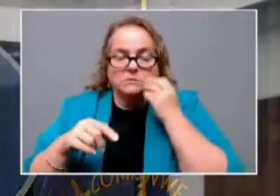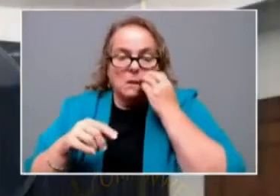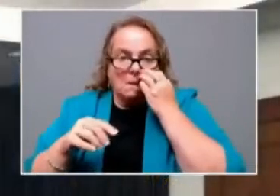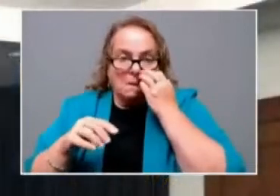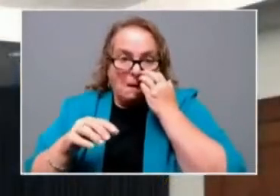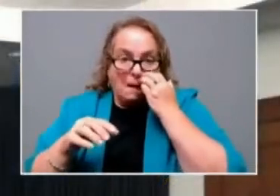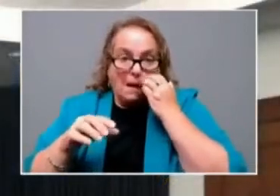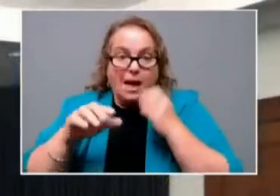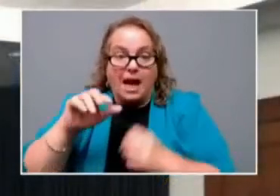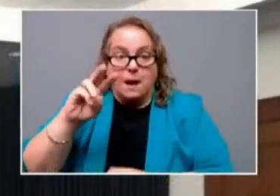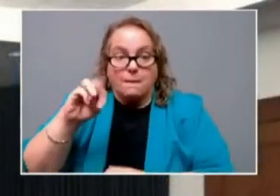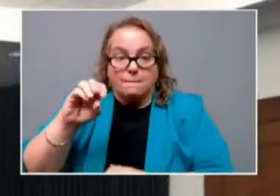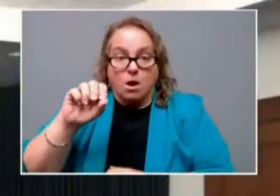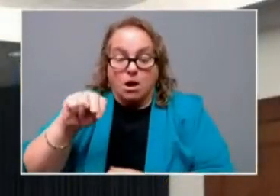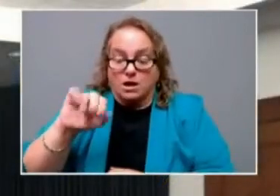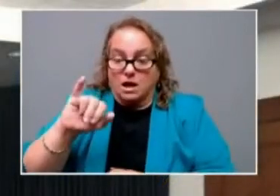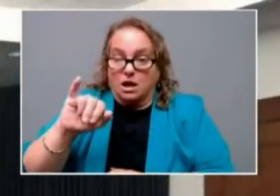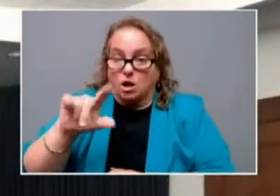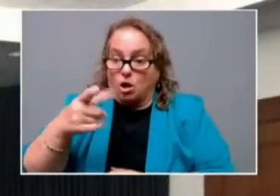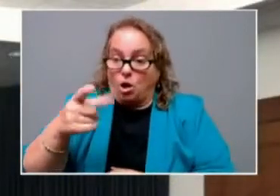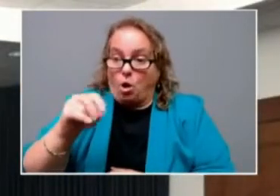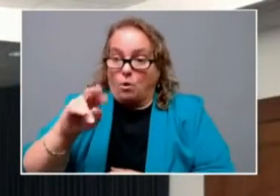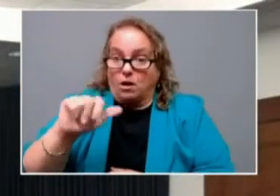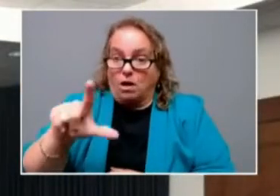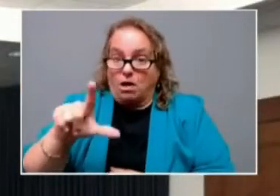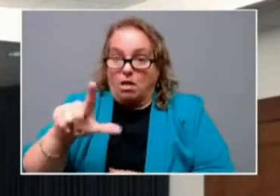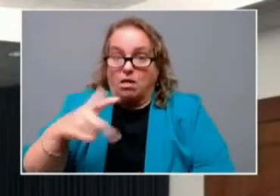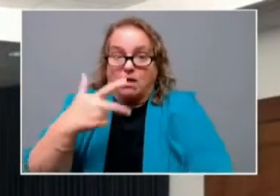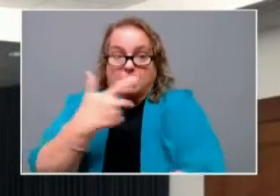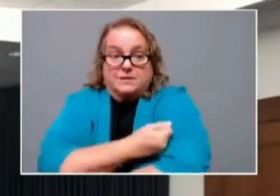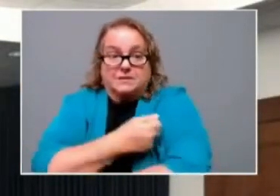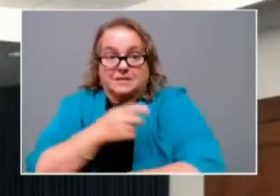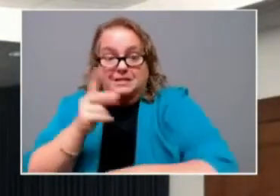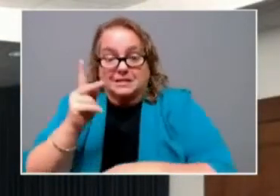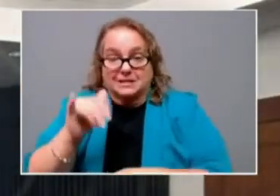administration in Kentucky has expanded dramatically. So in the last eight